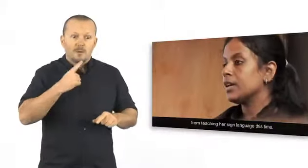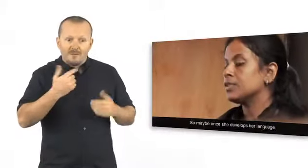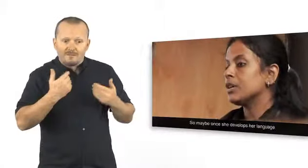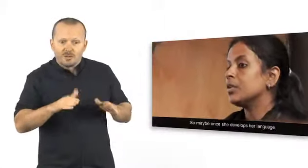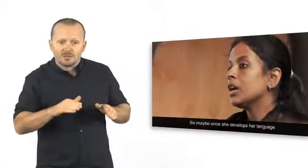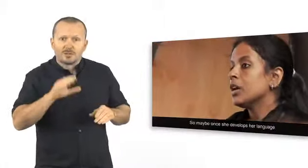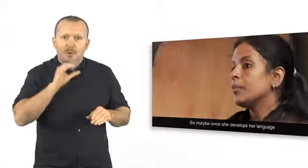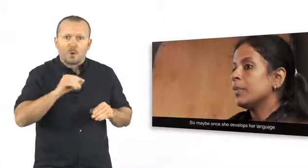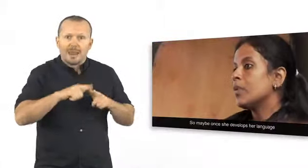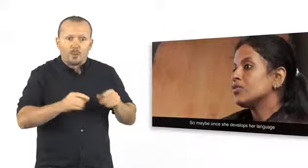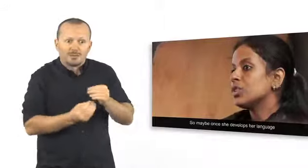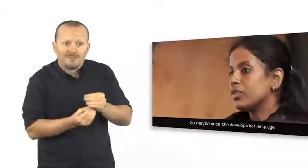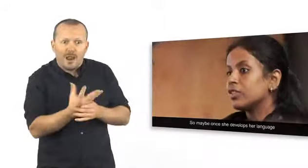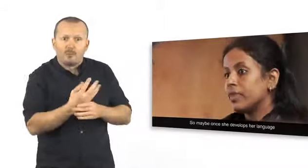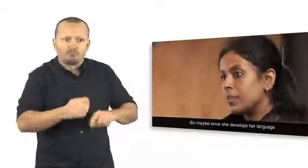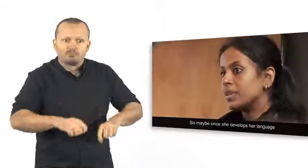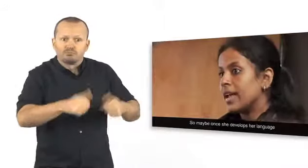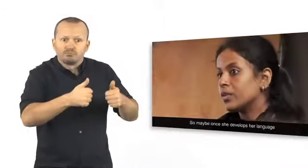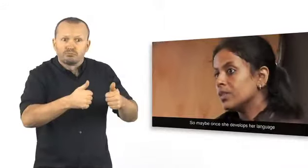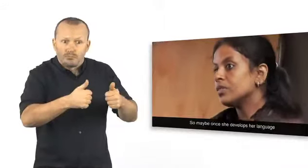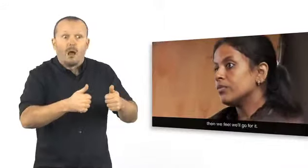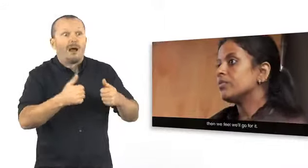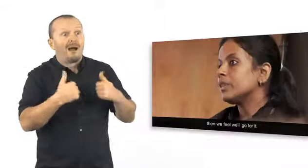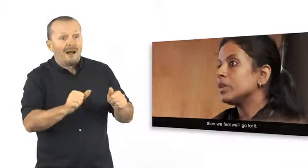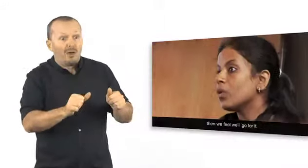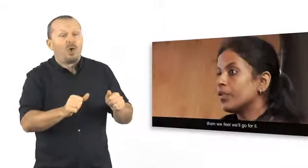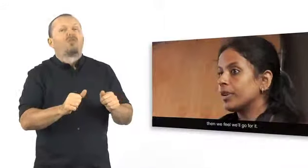this time. So maybe once she develops her language then we feel we’ll go for it.